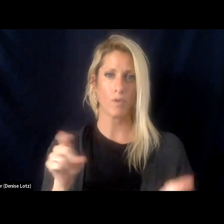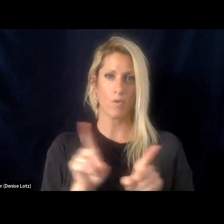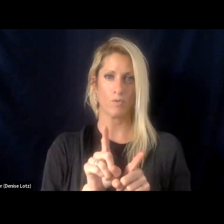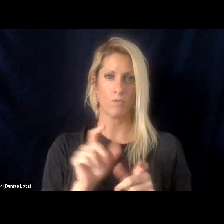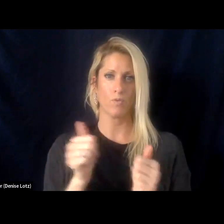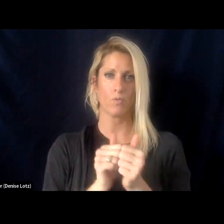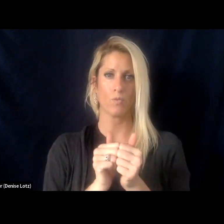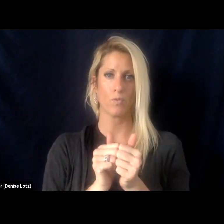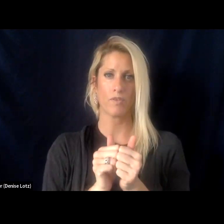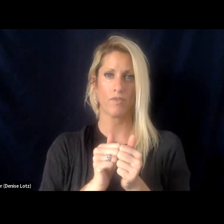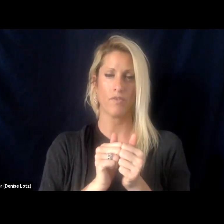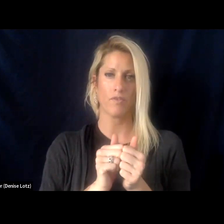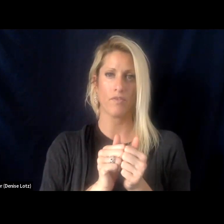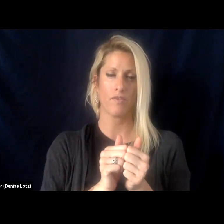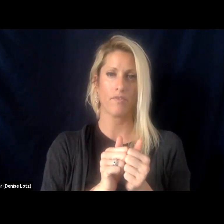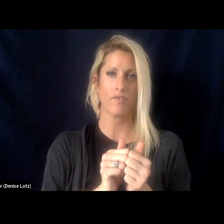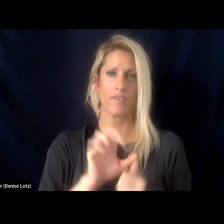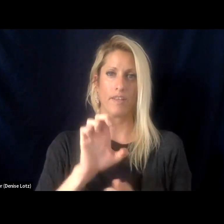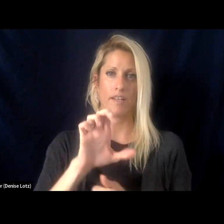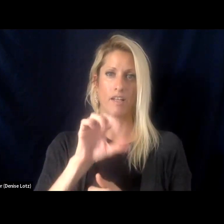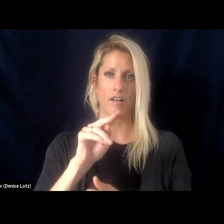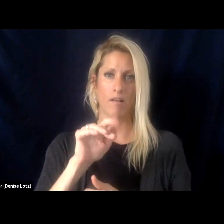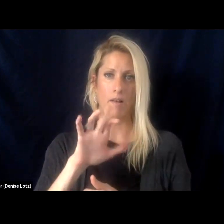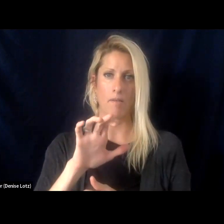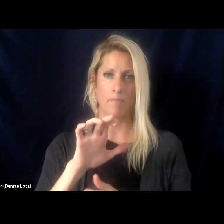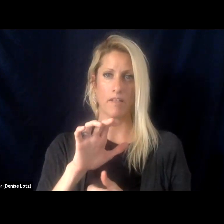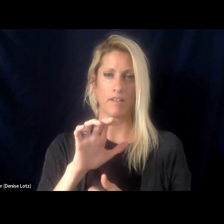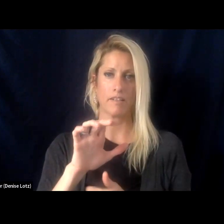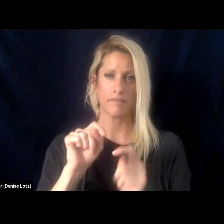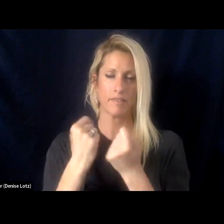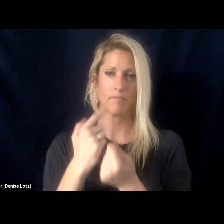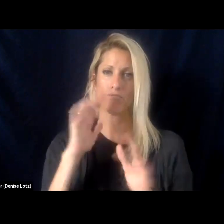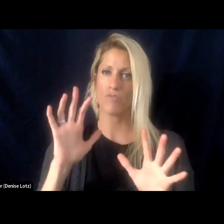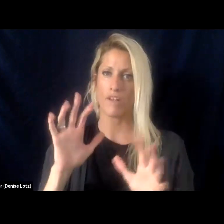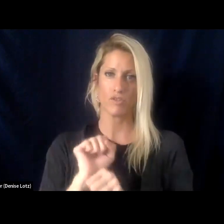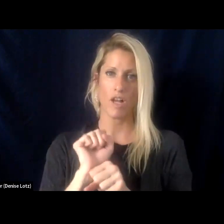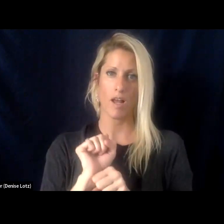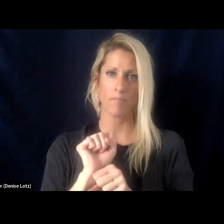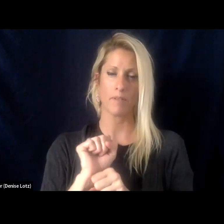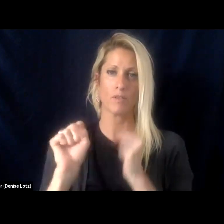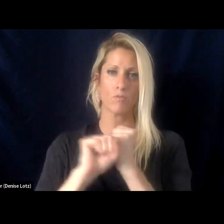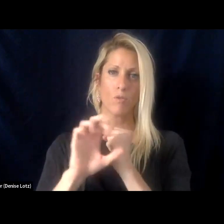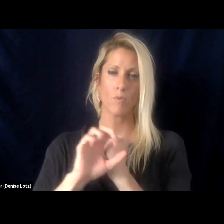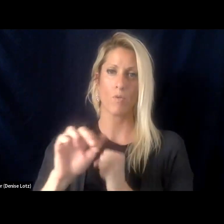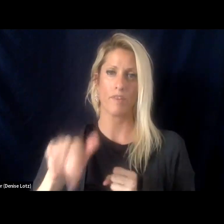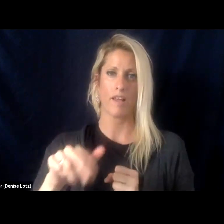you know, we've also, you know, through the Imperial Valley Economic Development team, they've done a great job in promoting the ACP program and some of the subsidy programs